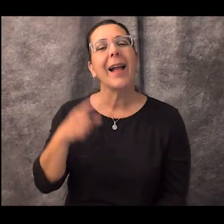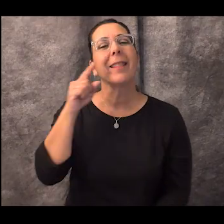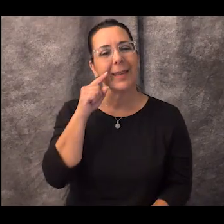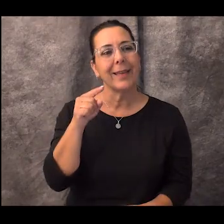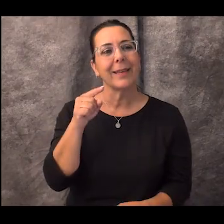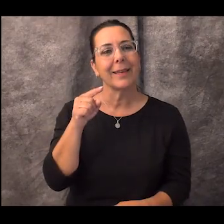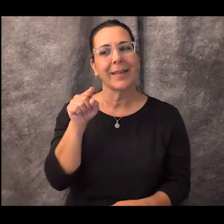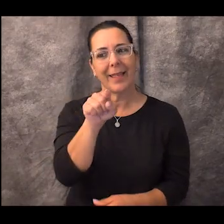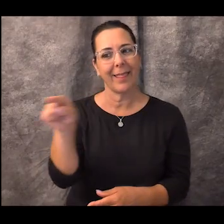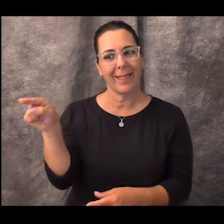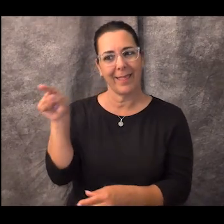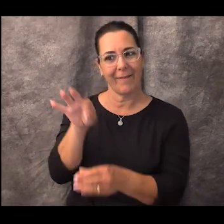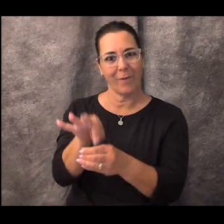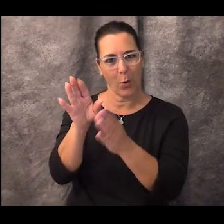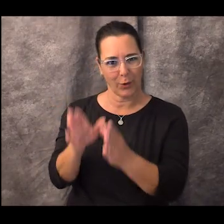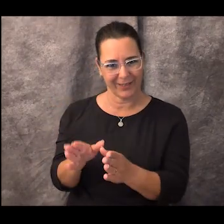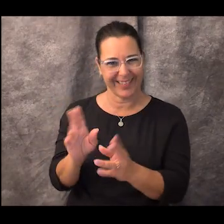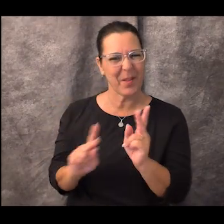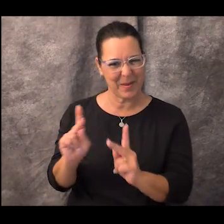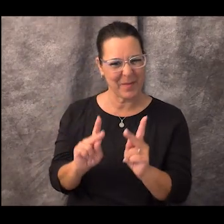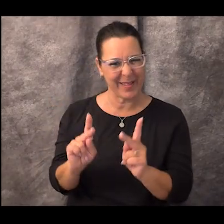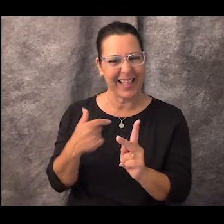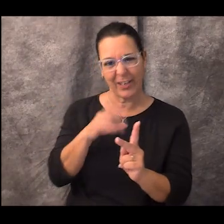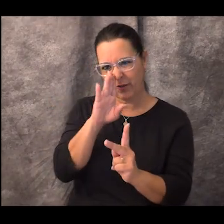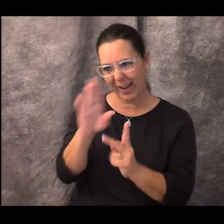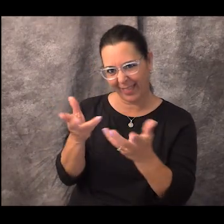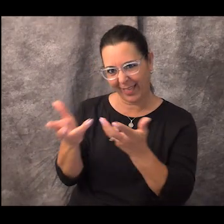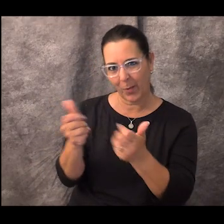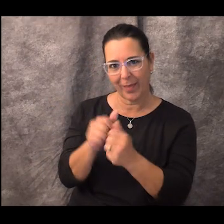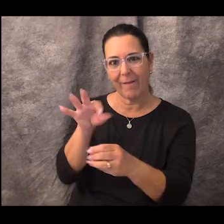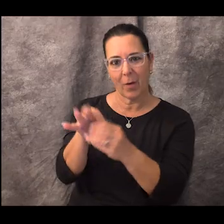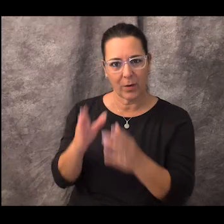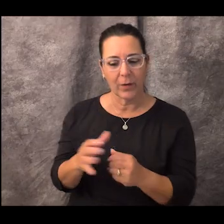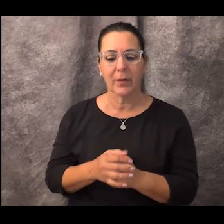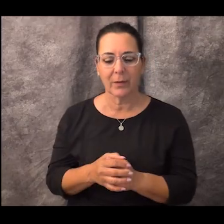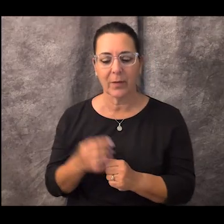I get to also do some direct work with voters because we're very engaged with Election Protection.